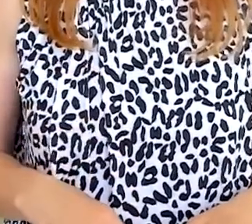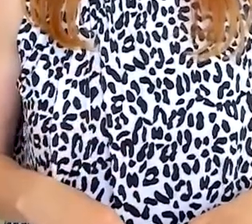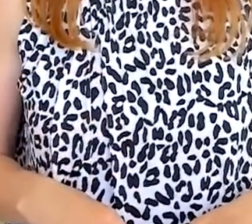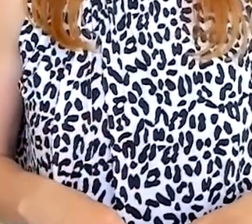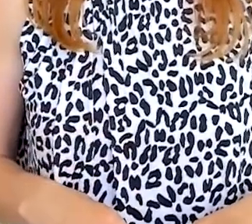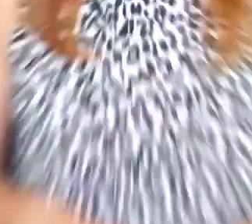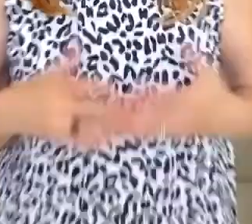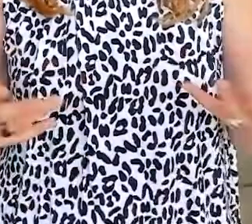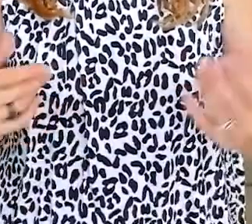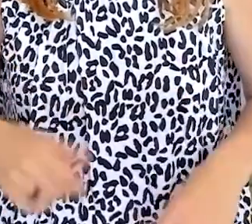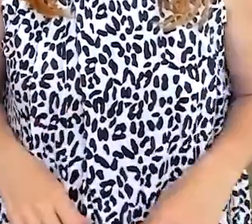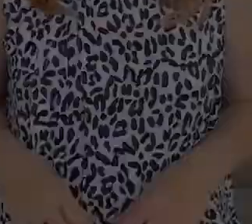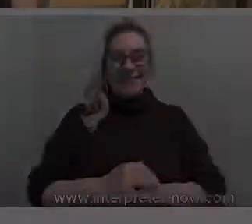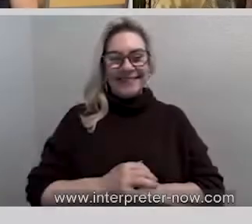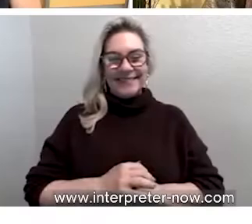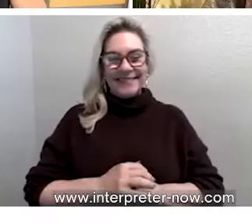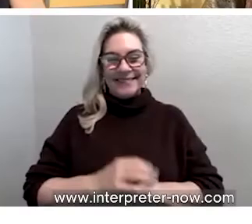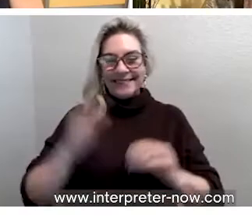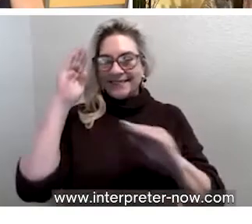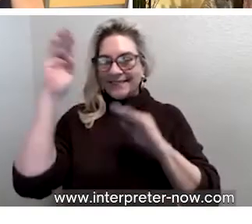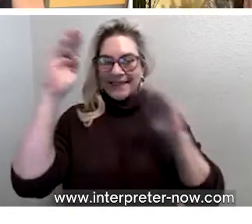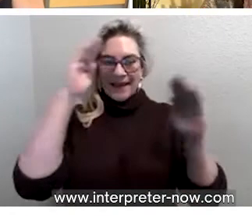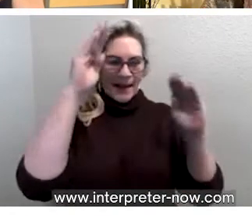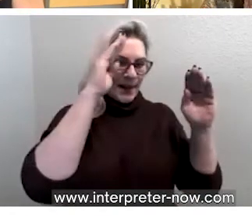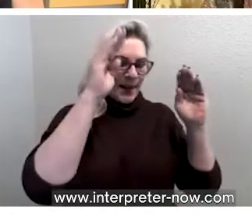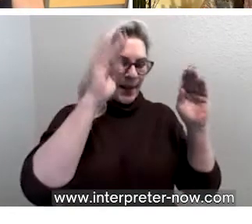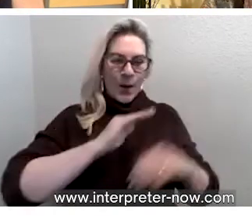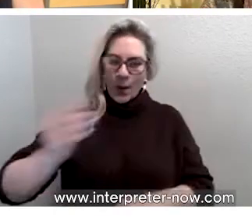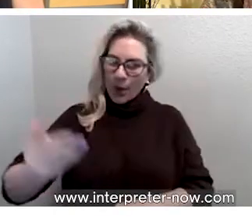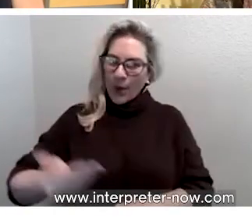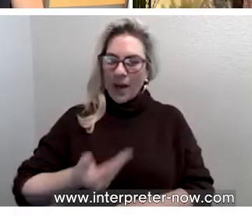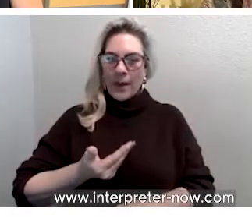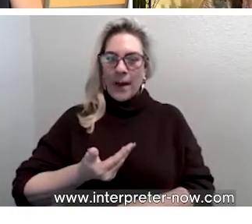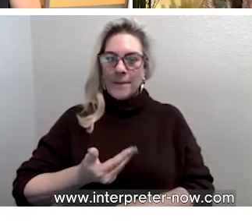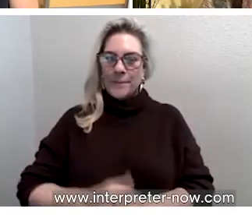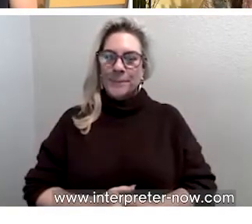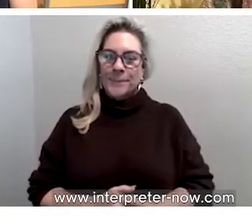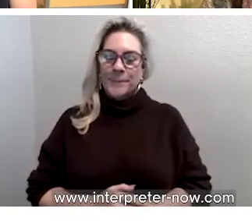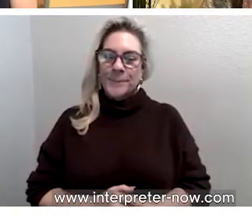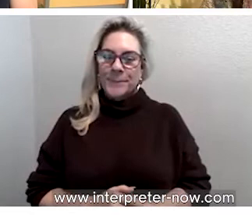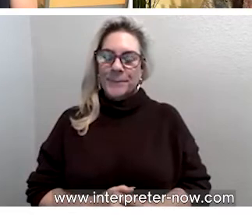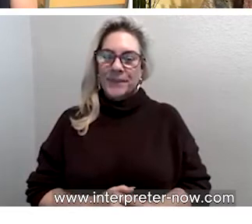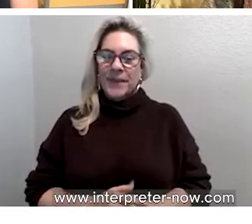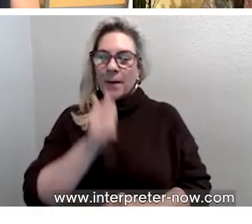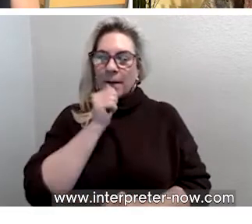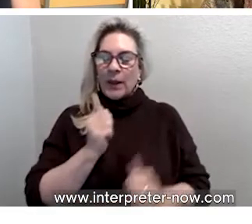Let's get started. Hello, everyone. Welcome! Bear with me a bit today.